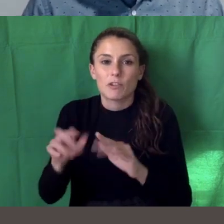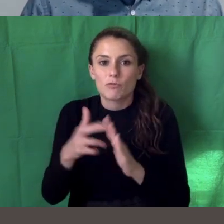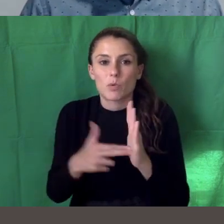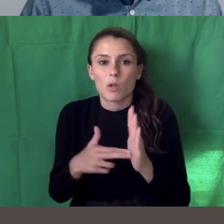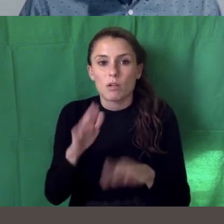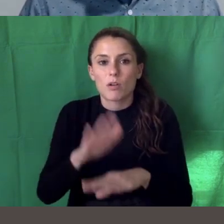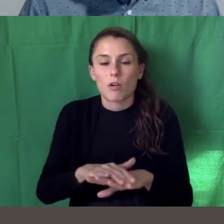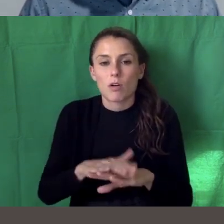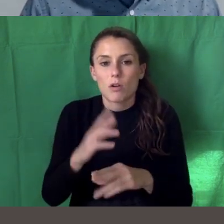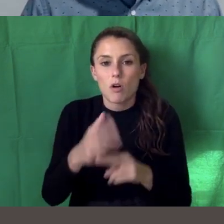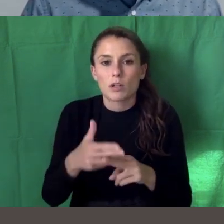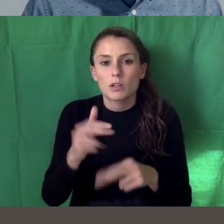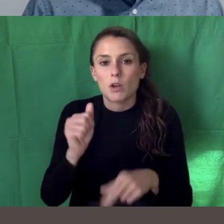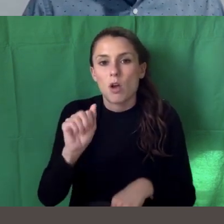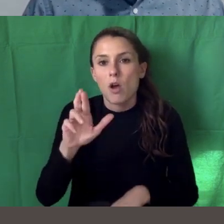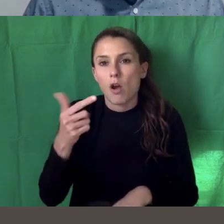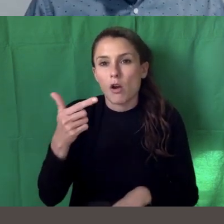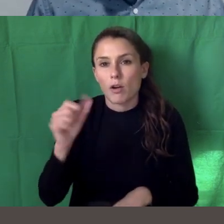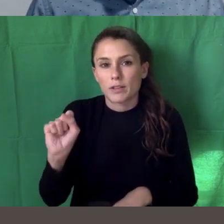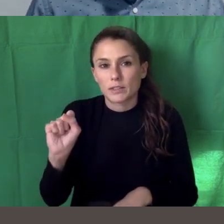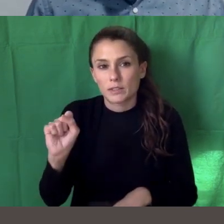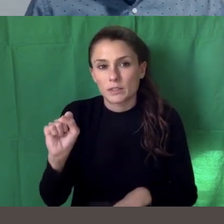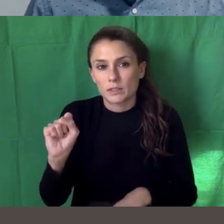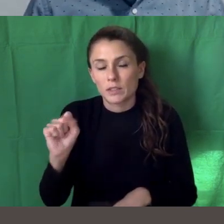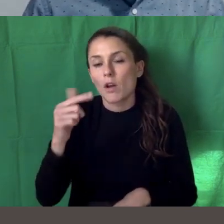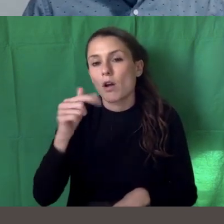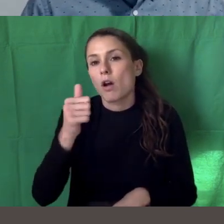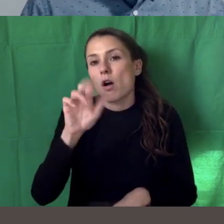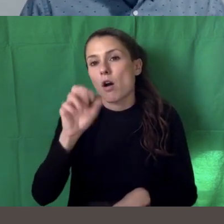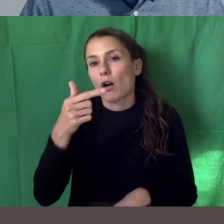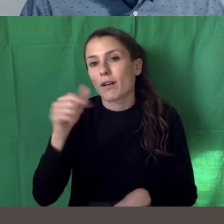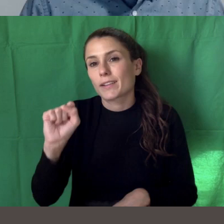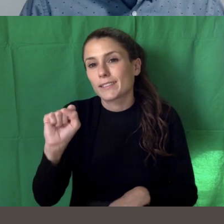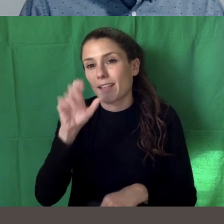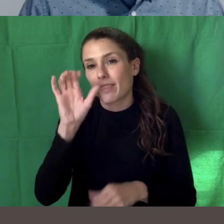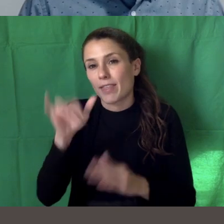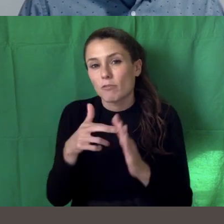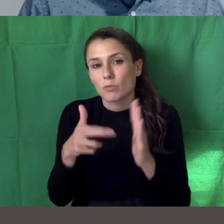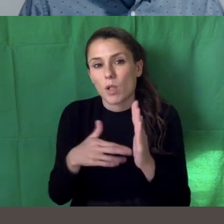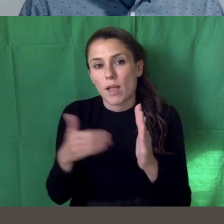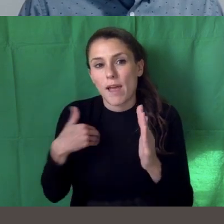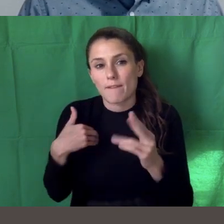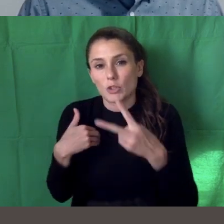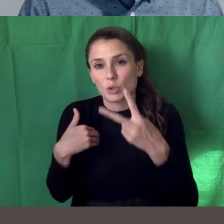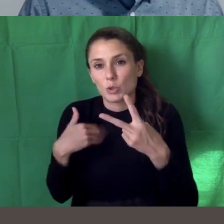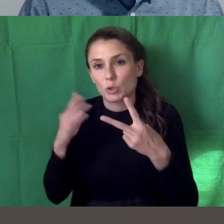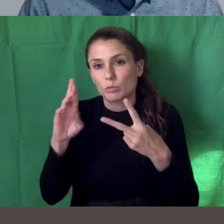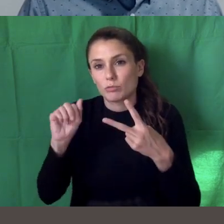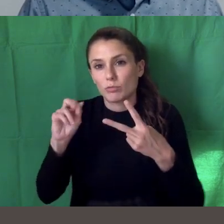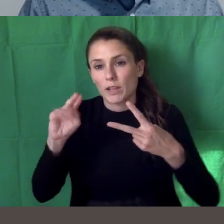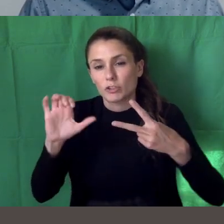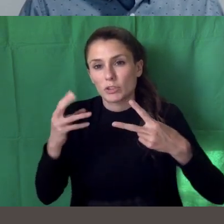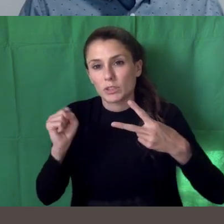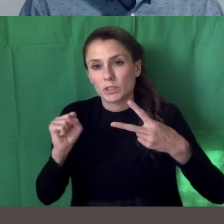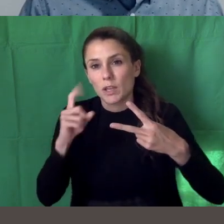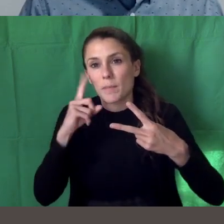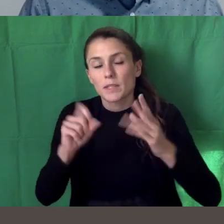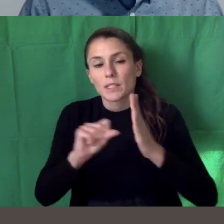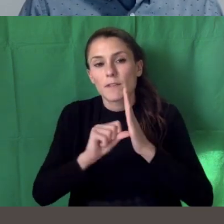So we go check that. Args is a rule that has two branches because it's enforcing the ordering of kwargs.